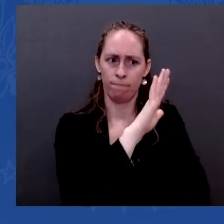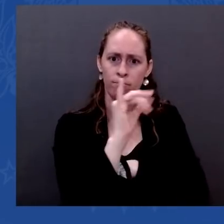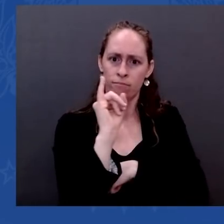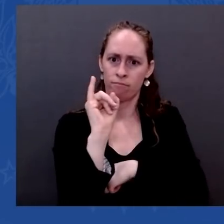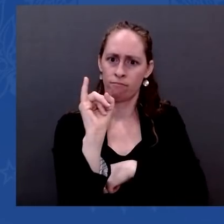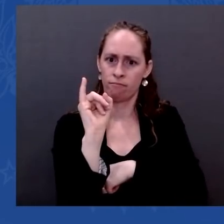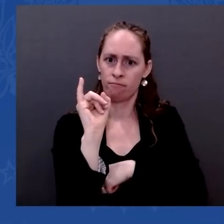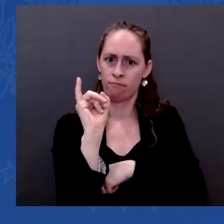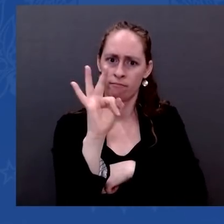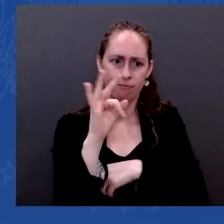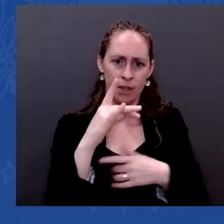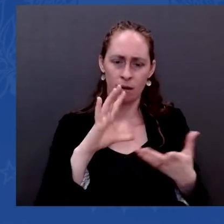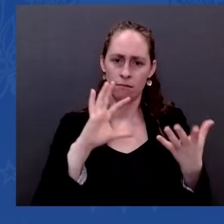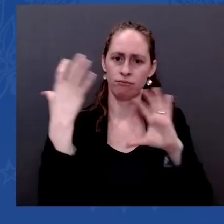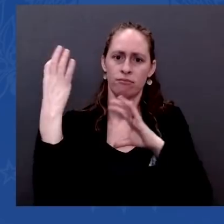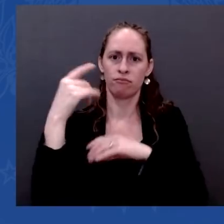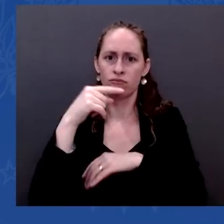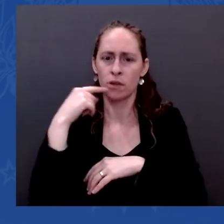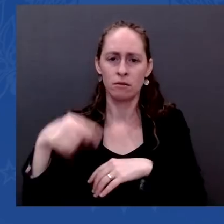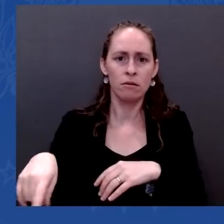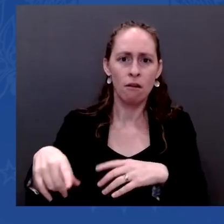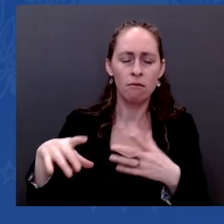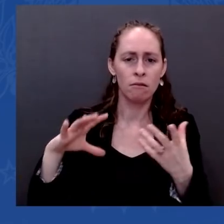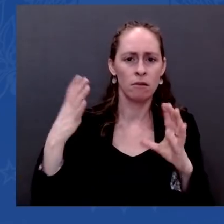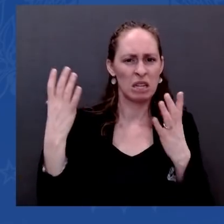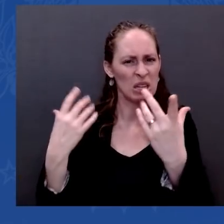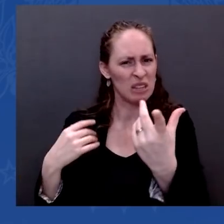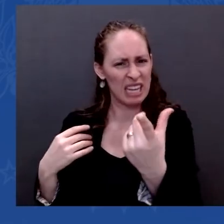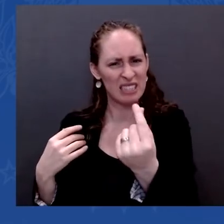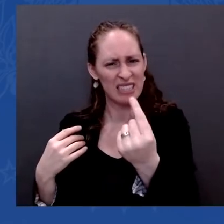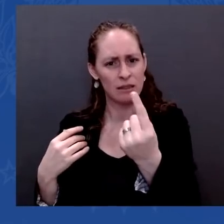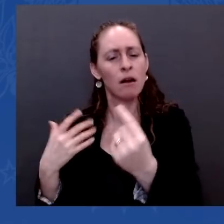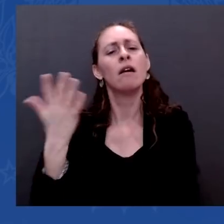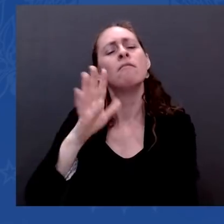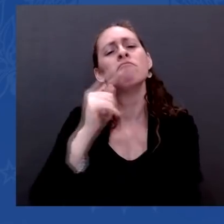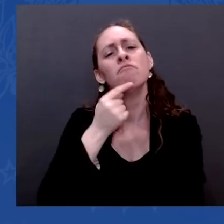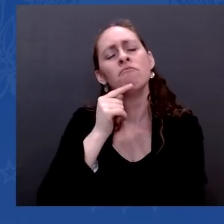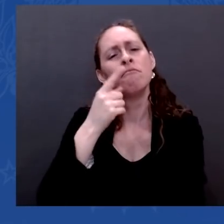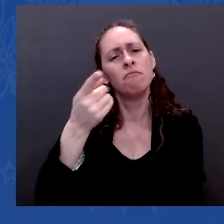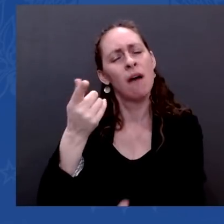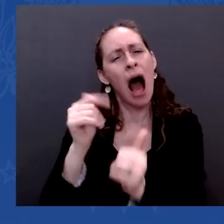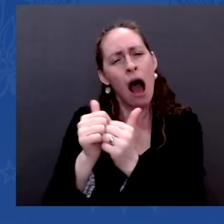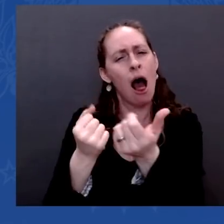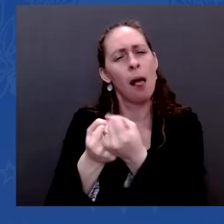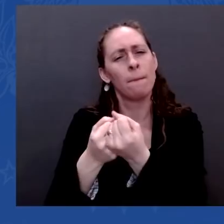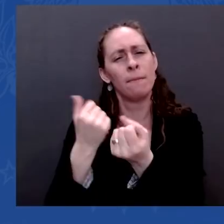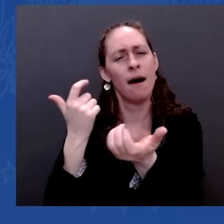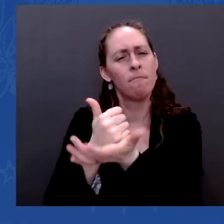What can you offer? And, in addition, the U.S. are buying oil from Russia